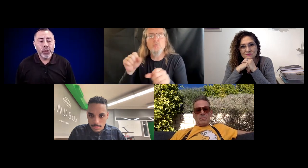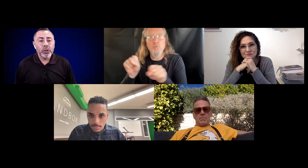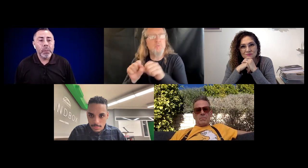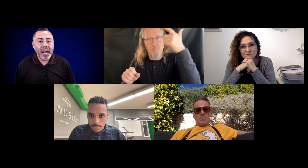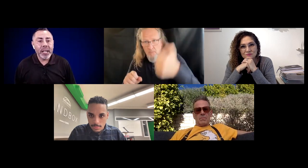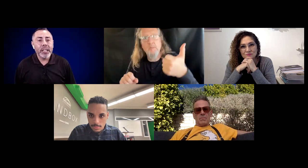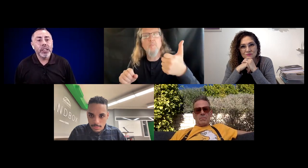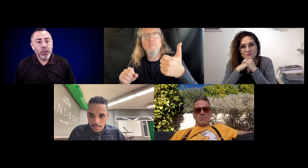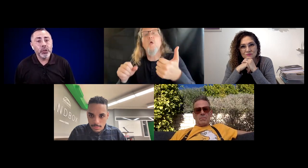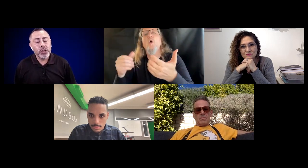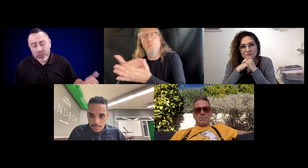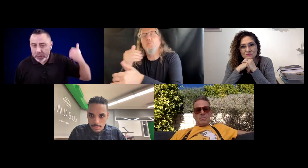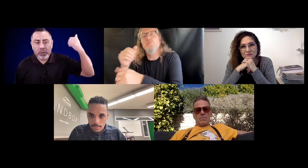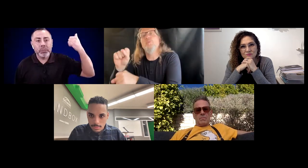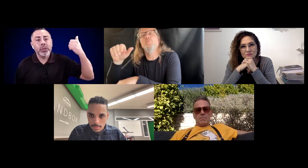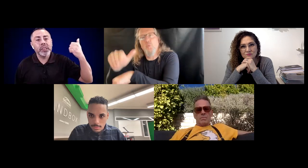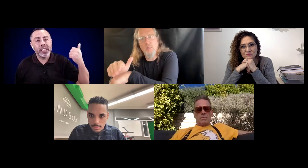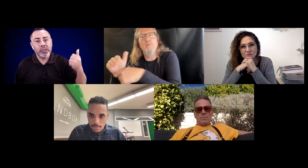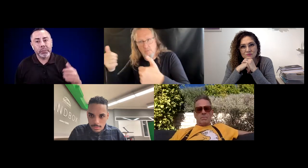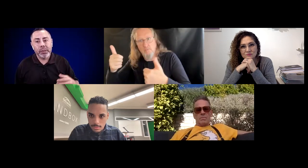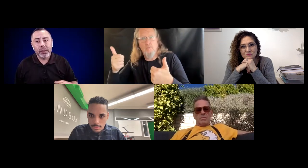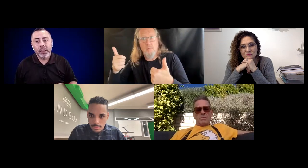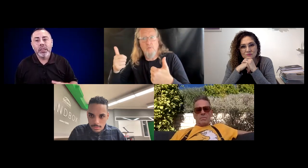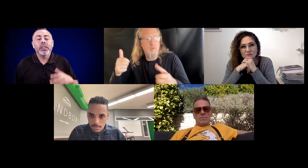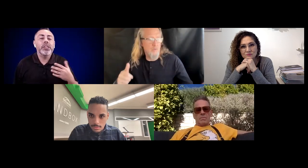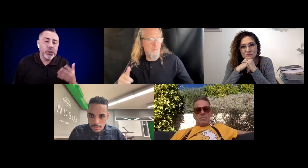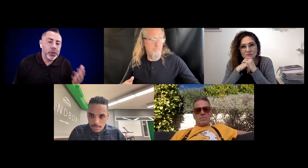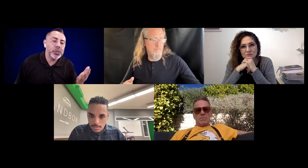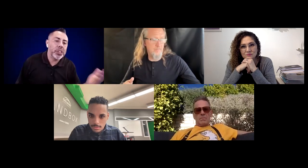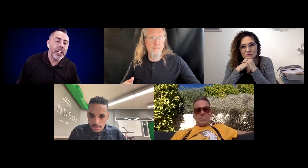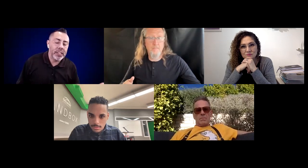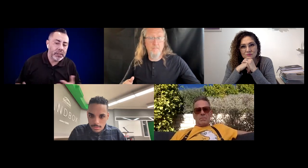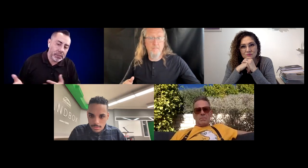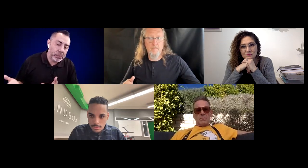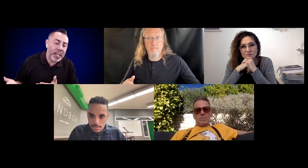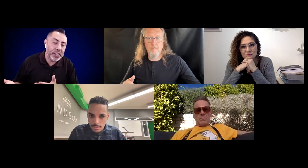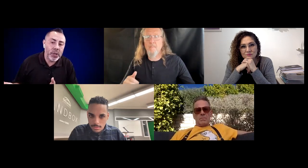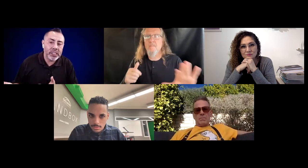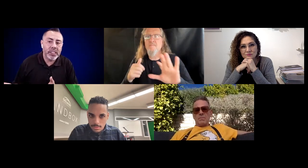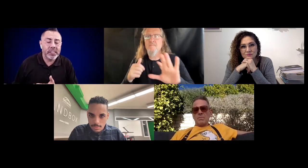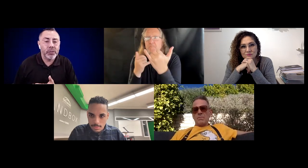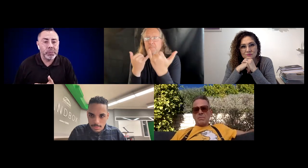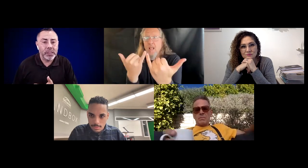3 seconds are up. New shoes tonight. Buy new actually gets interrupted.